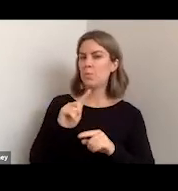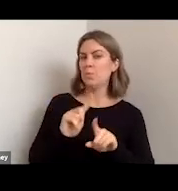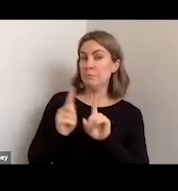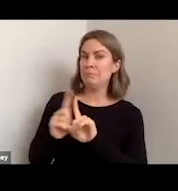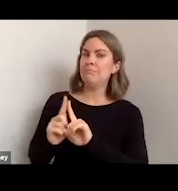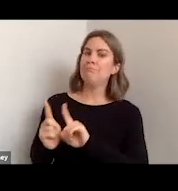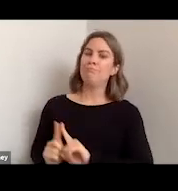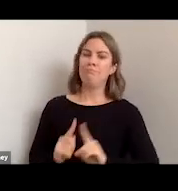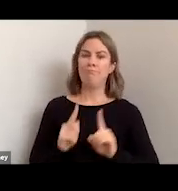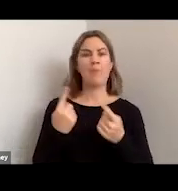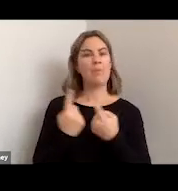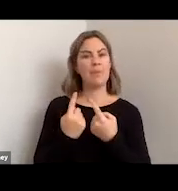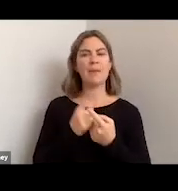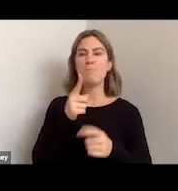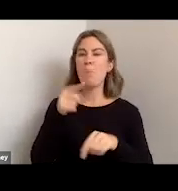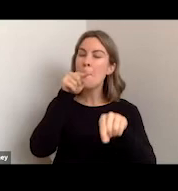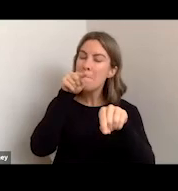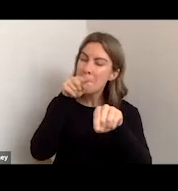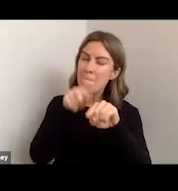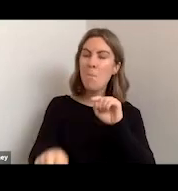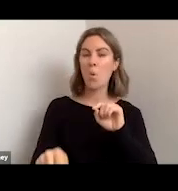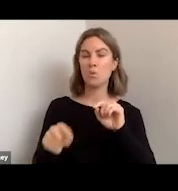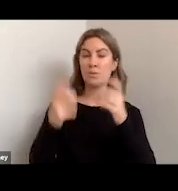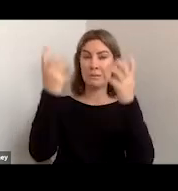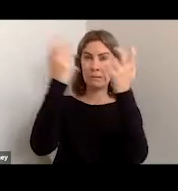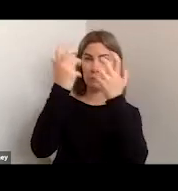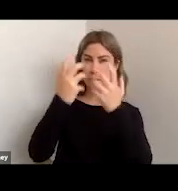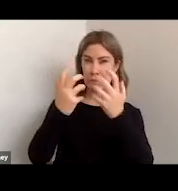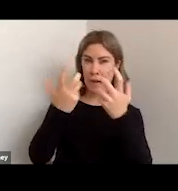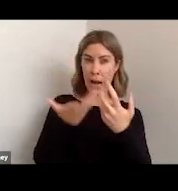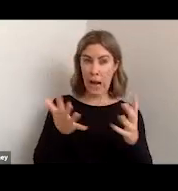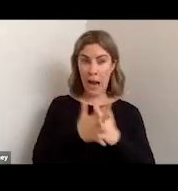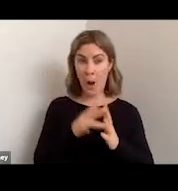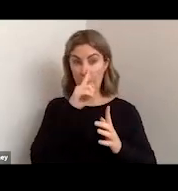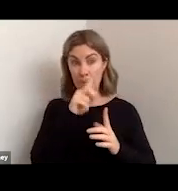Most algorithms work this way. So Facebook will show you around 20 to